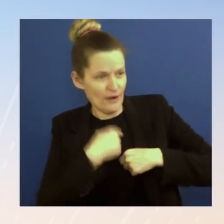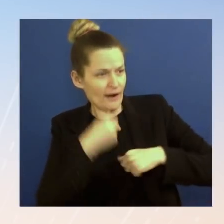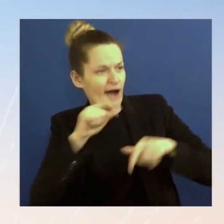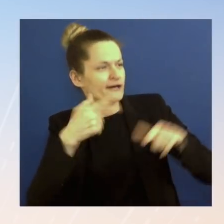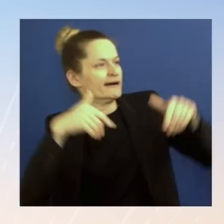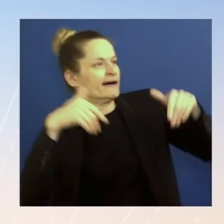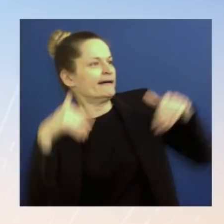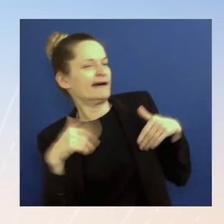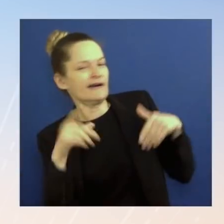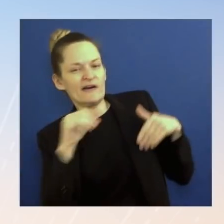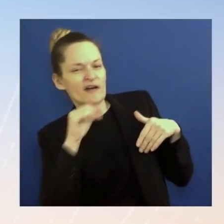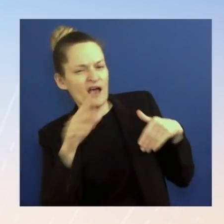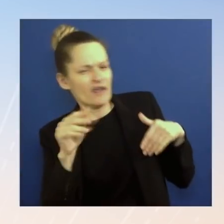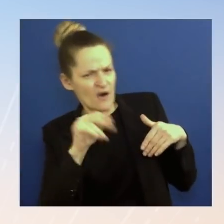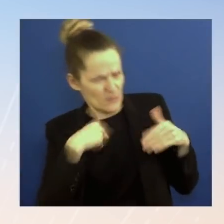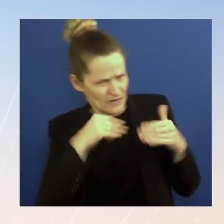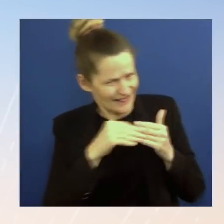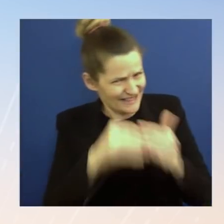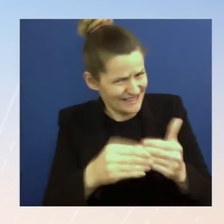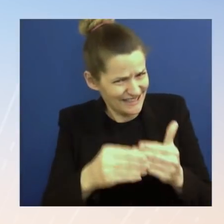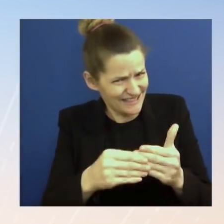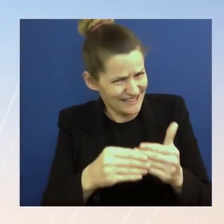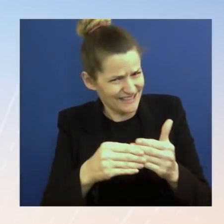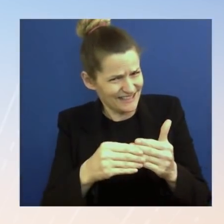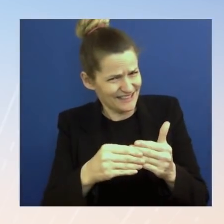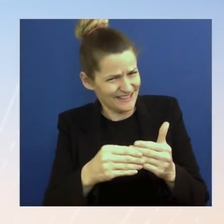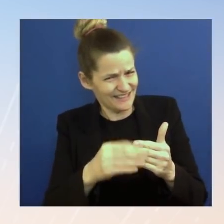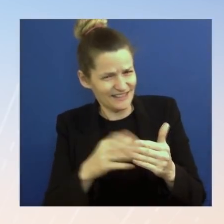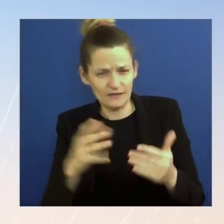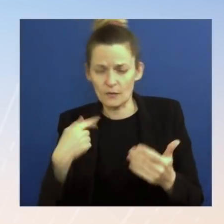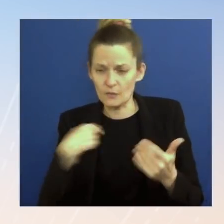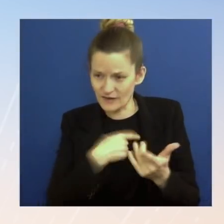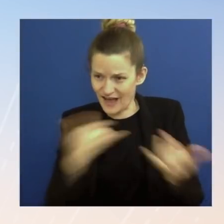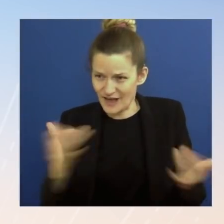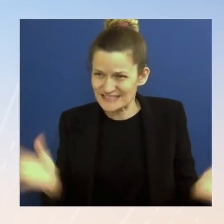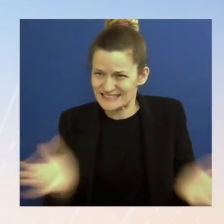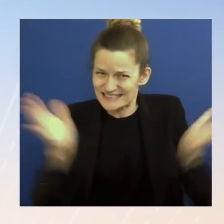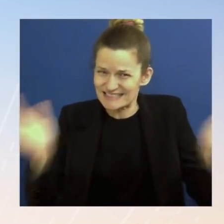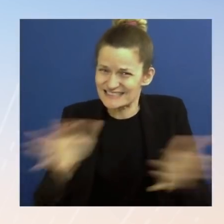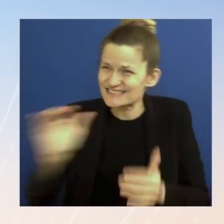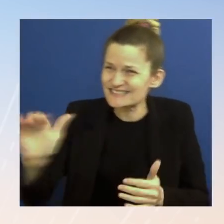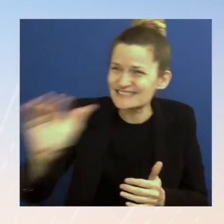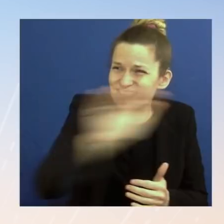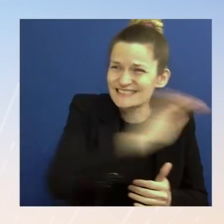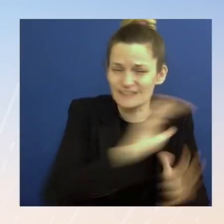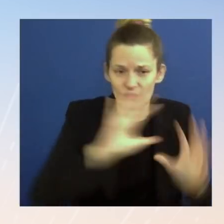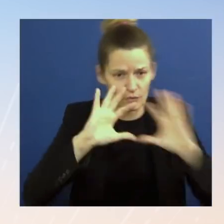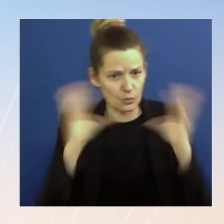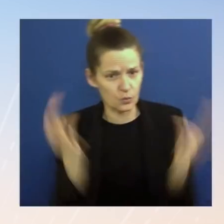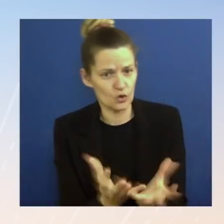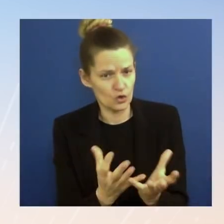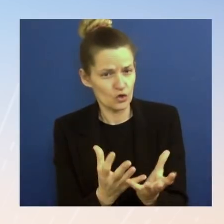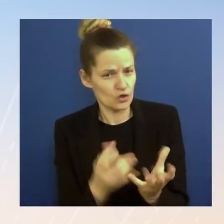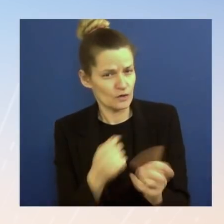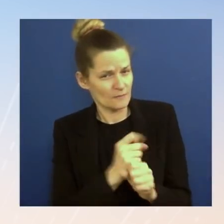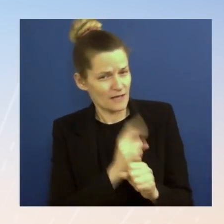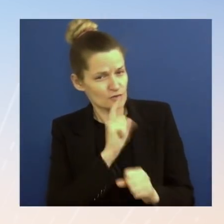to every step and every escalatory step that President Putin and the Russians are taking. The Press: But isn't there a concern that if we don't draw the line